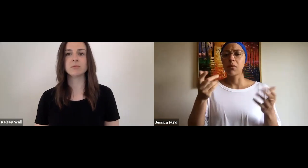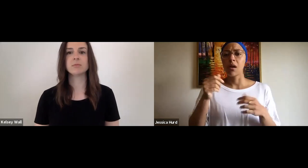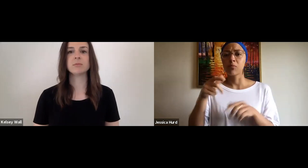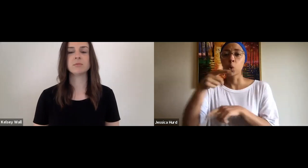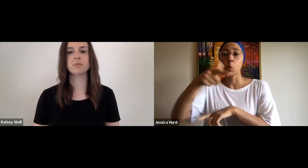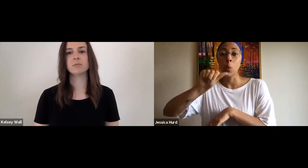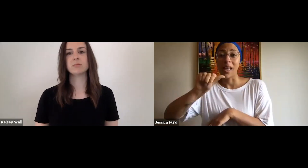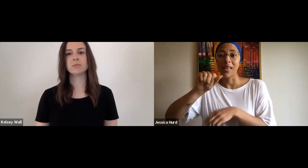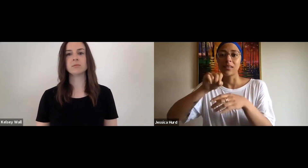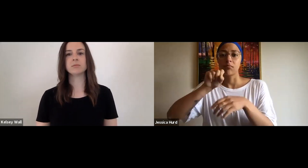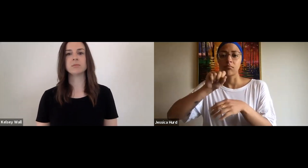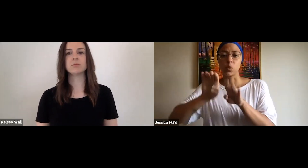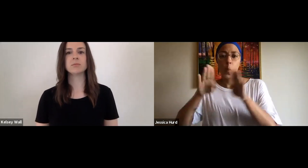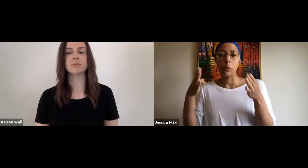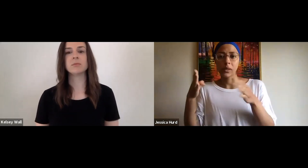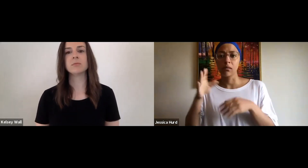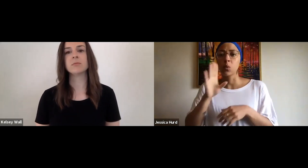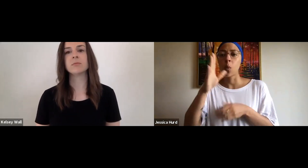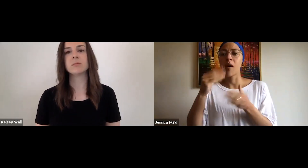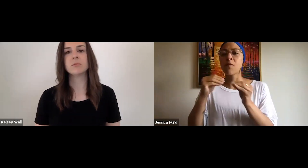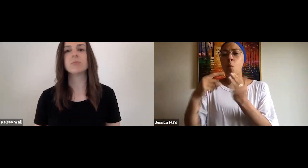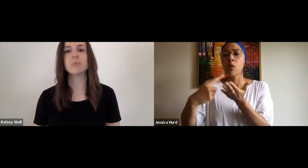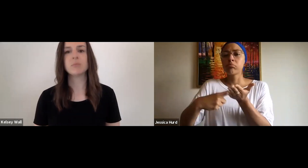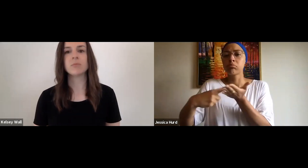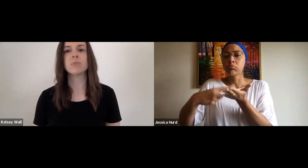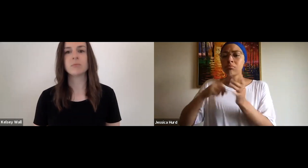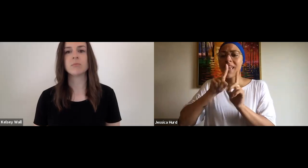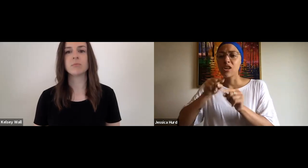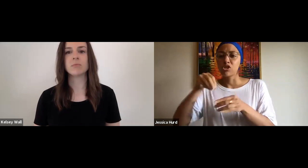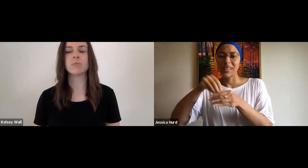As Loriann mentioned, also, we'll have a question-and-answer